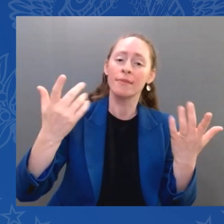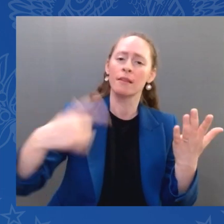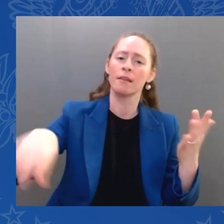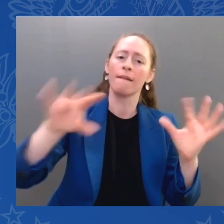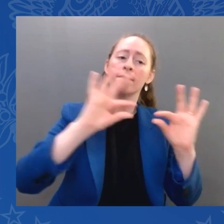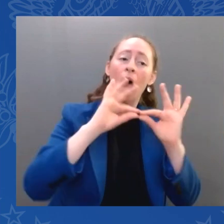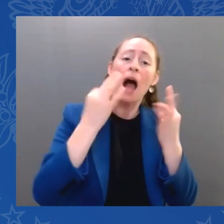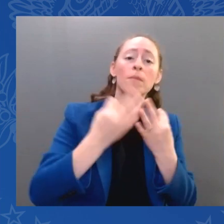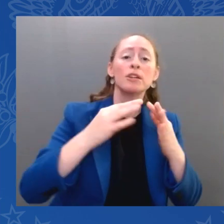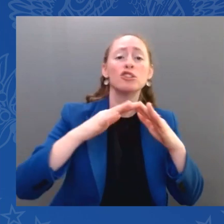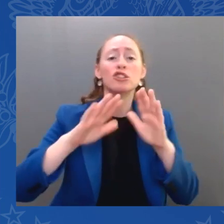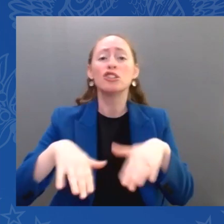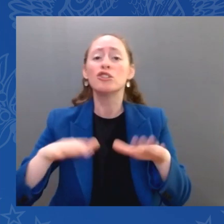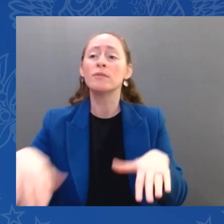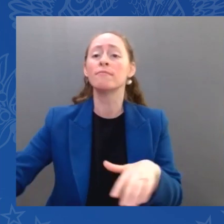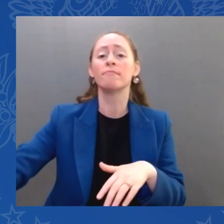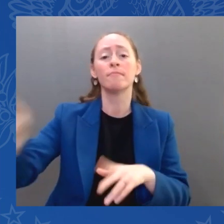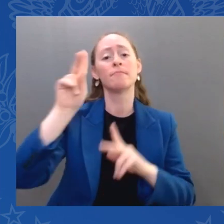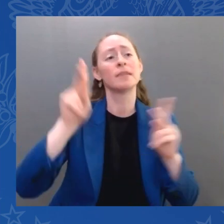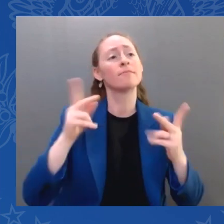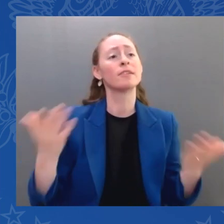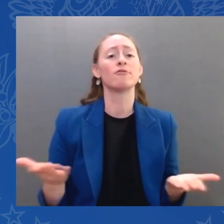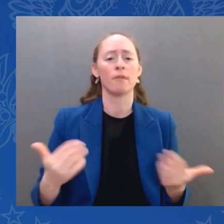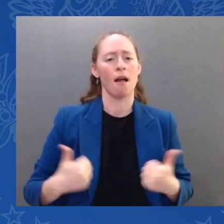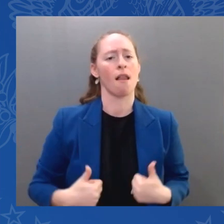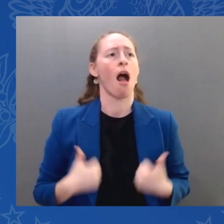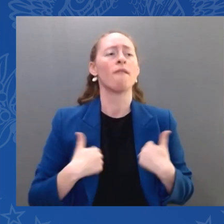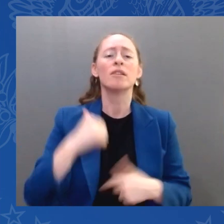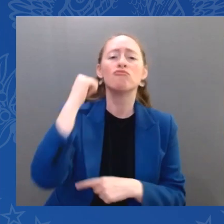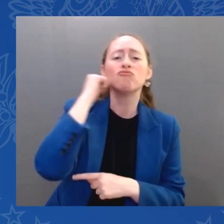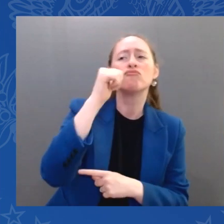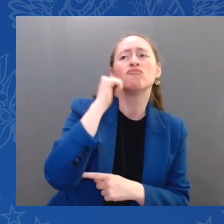When I spoke to the nation after Uvalde,